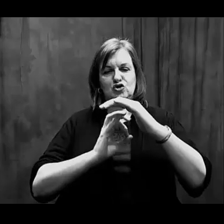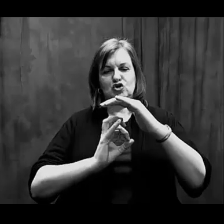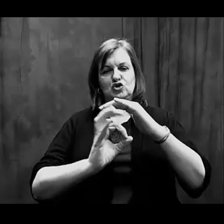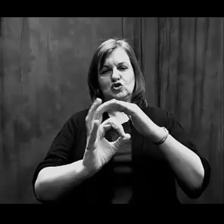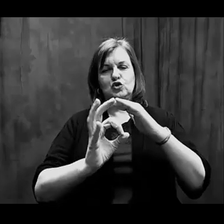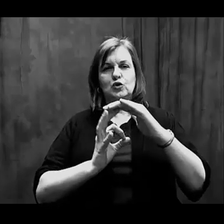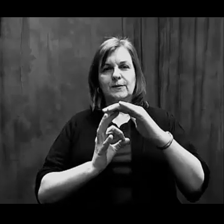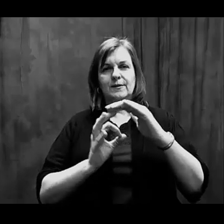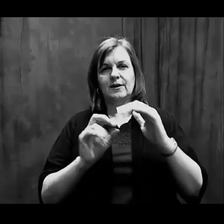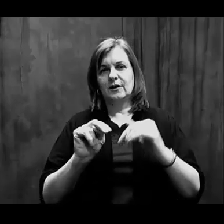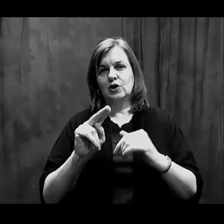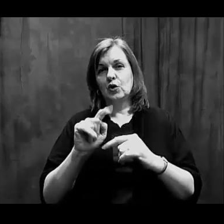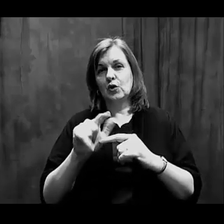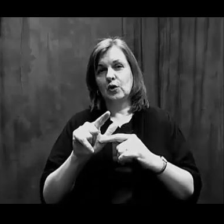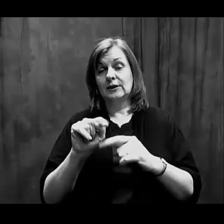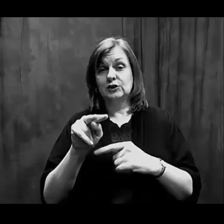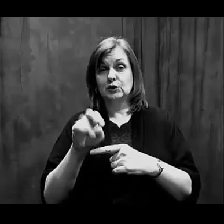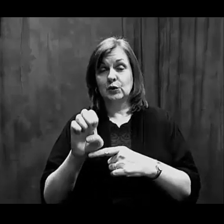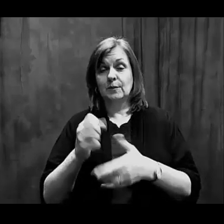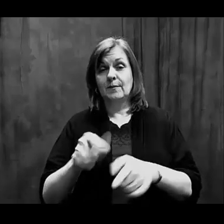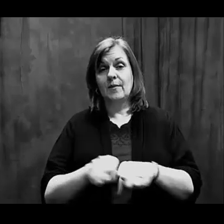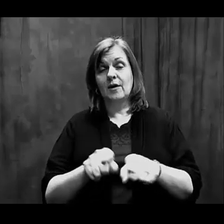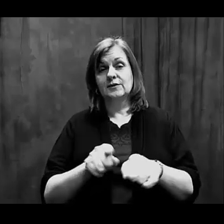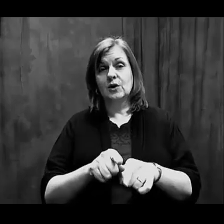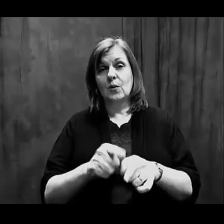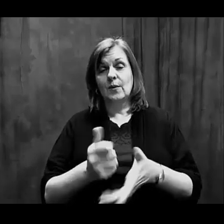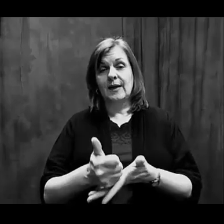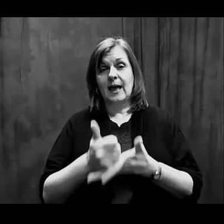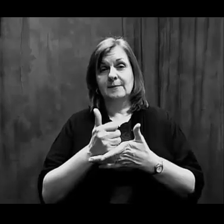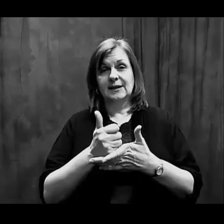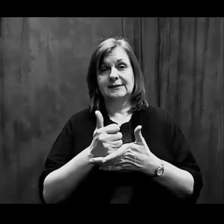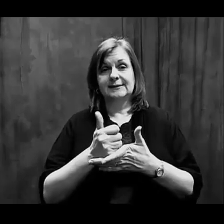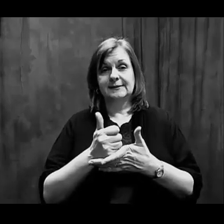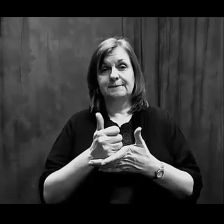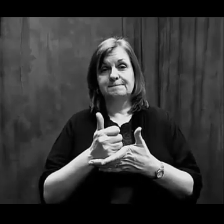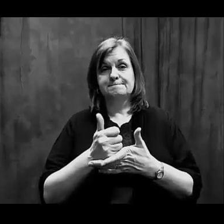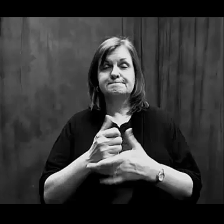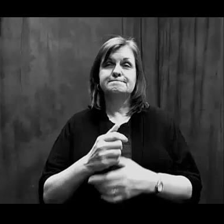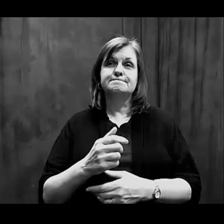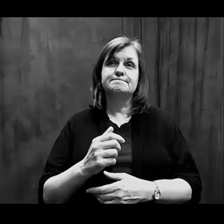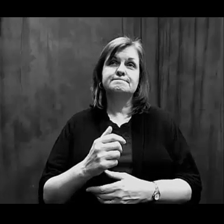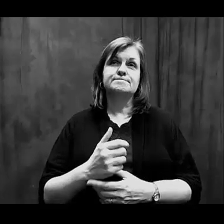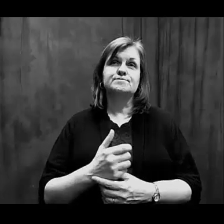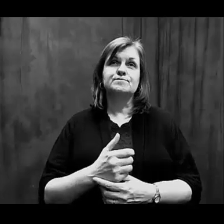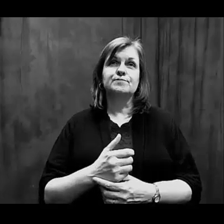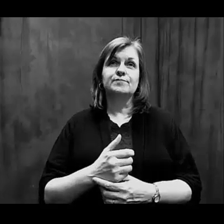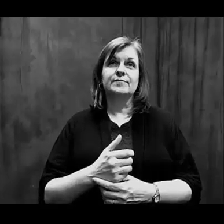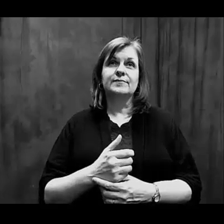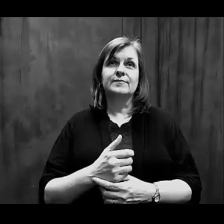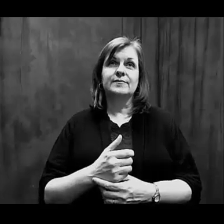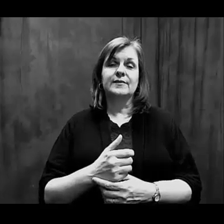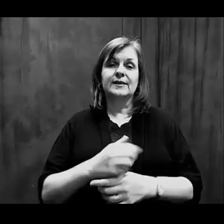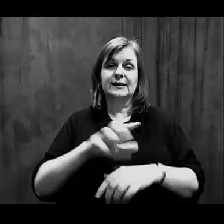but our neural tube is also going to help us place the